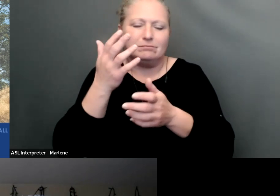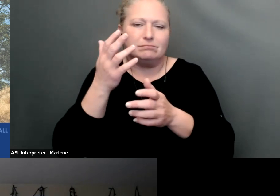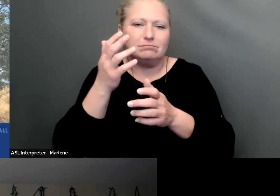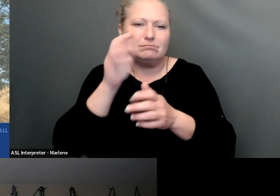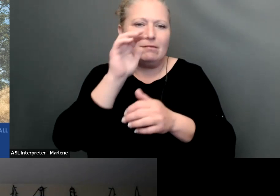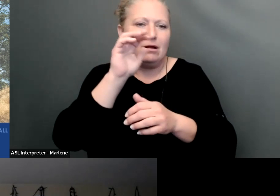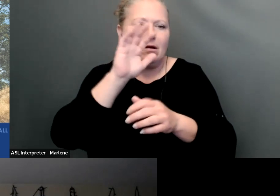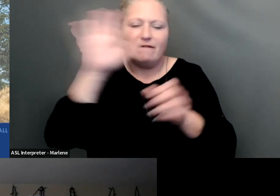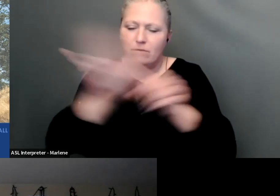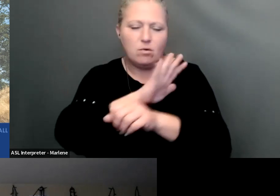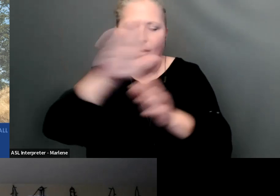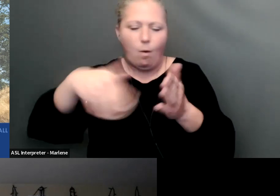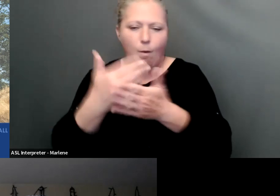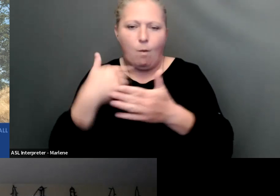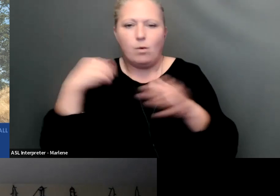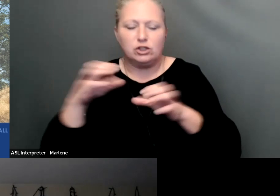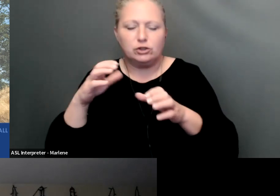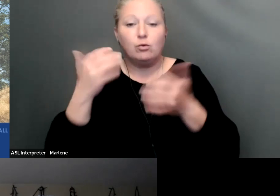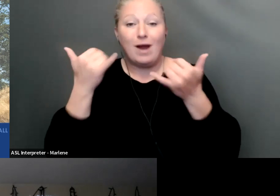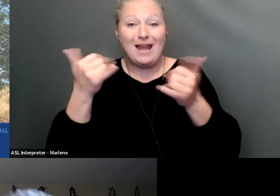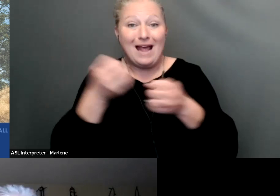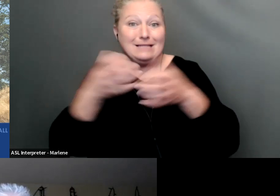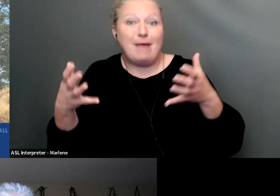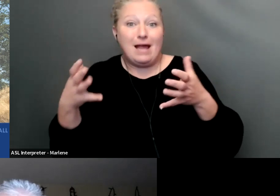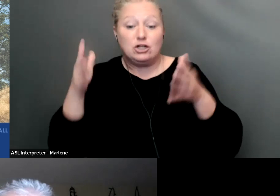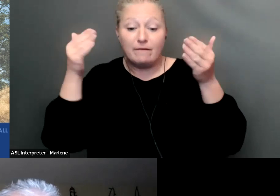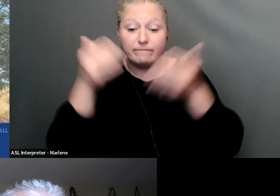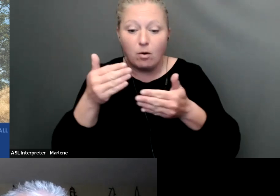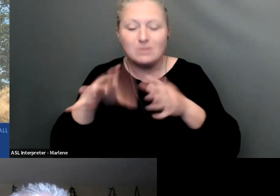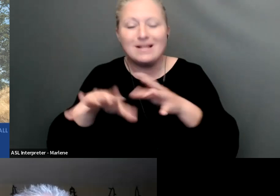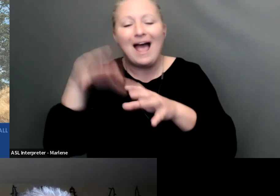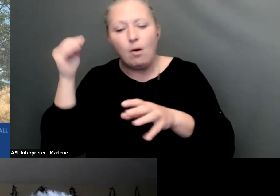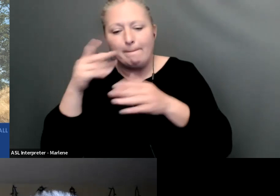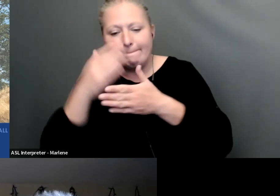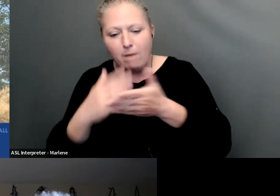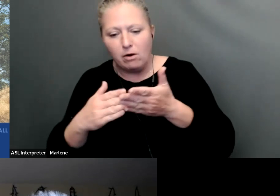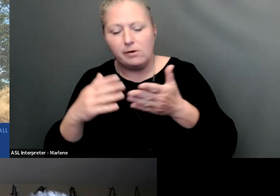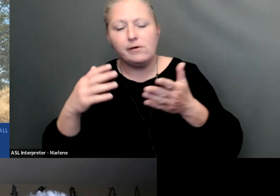and our expansion right now is focused on the outside part. We already do we already train on